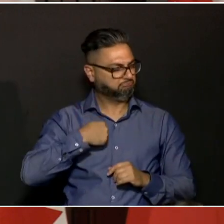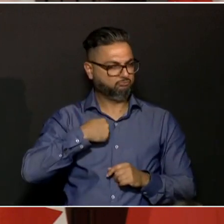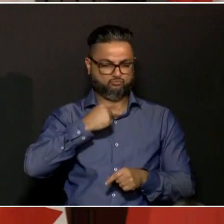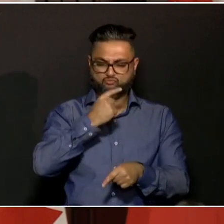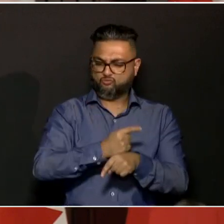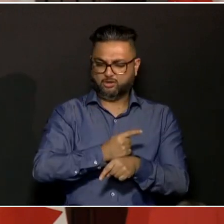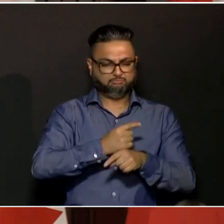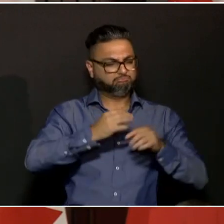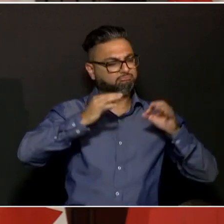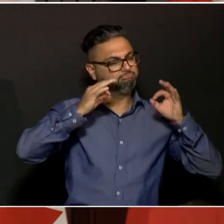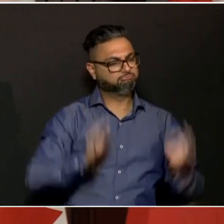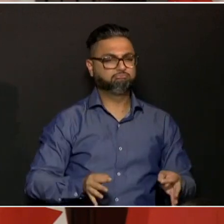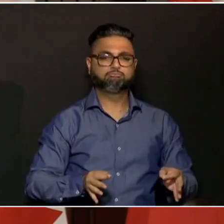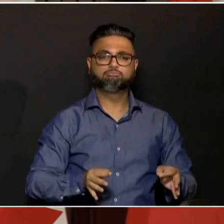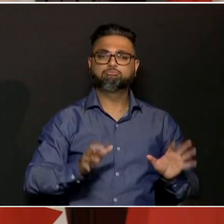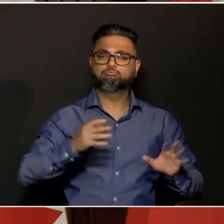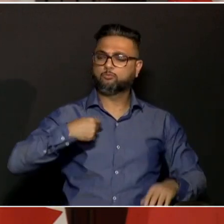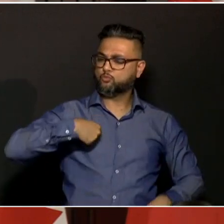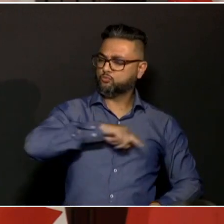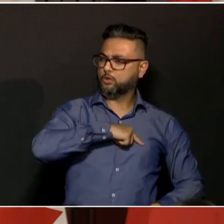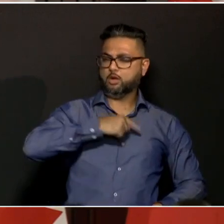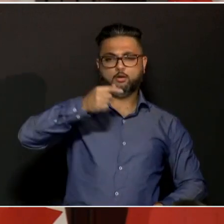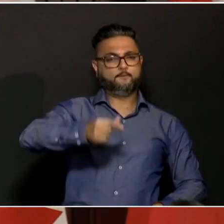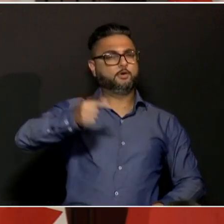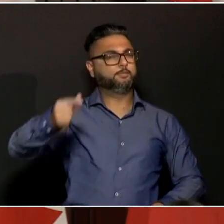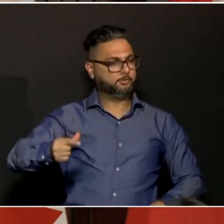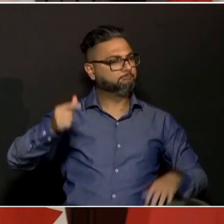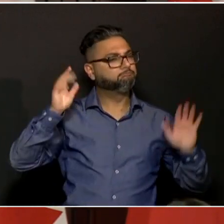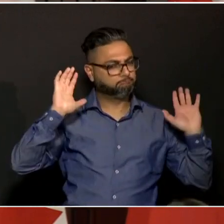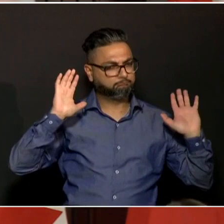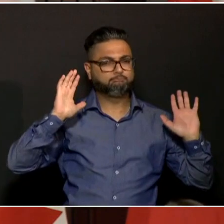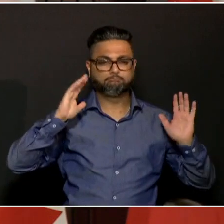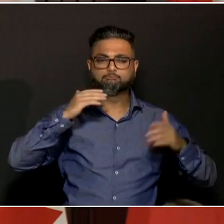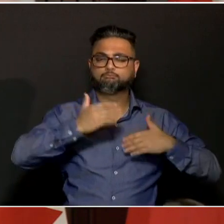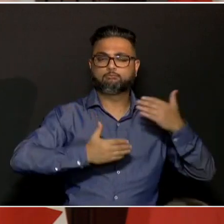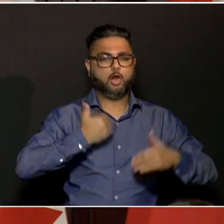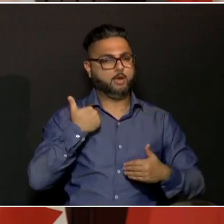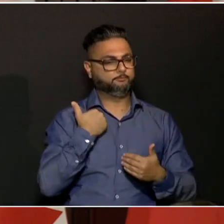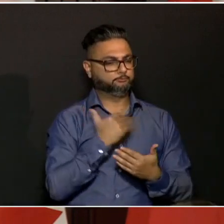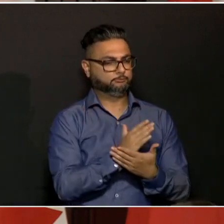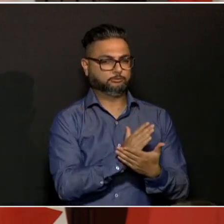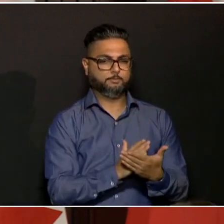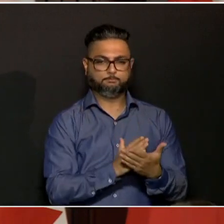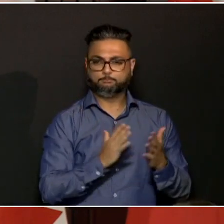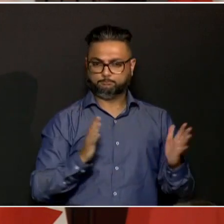and that is what we do, so I think they are making the right decision, we are making